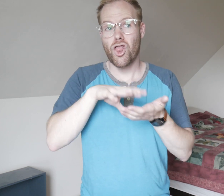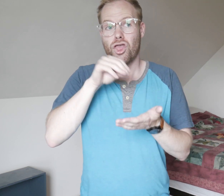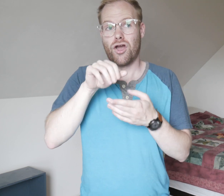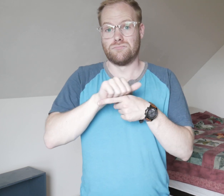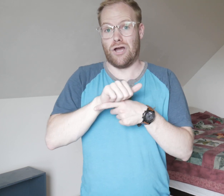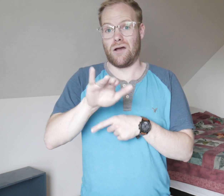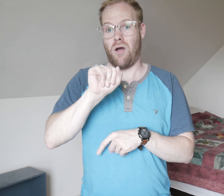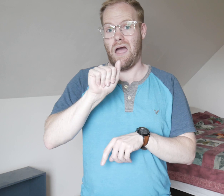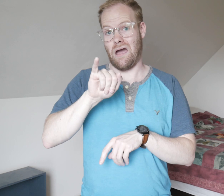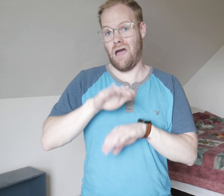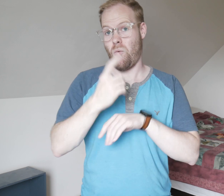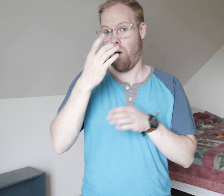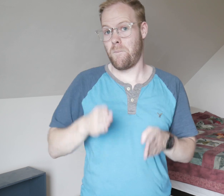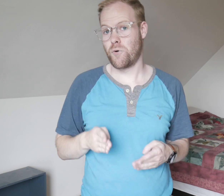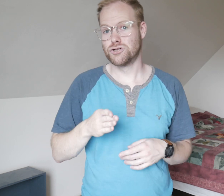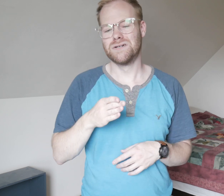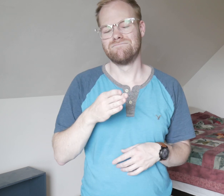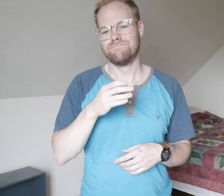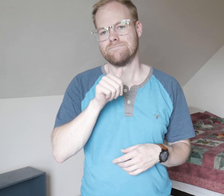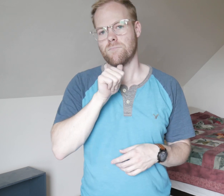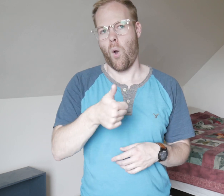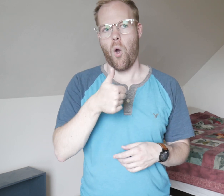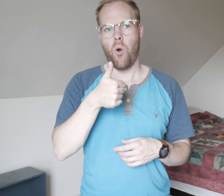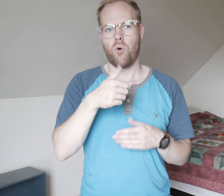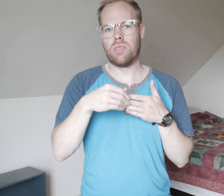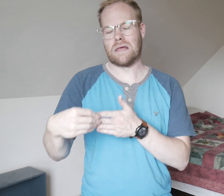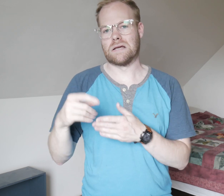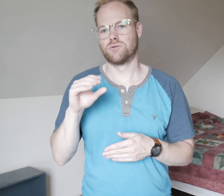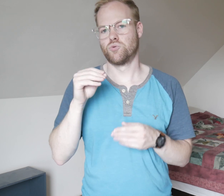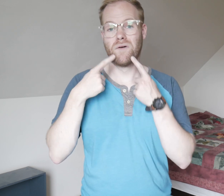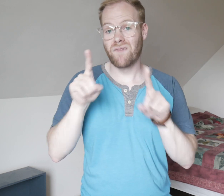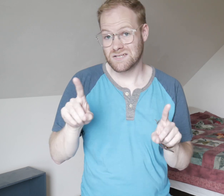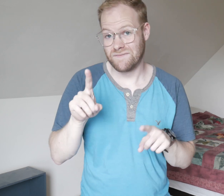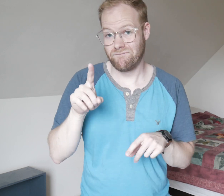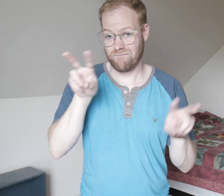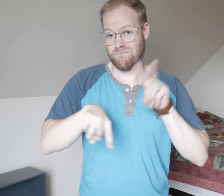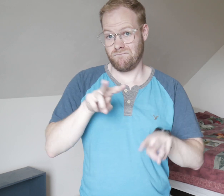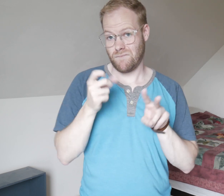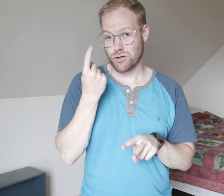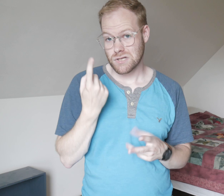Training your AI on one person won’t lead to effective understanding.